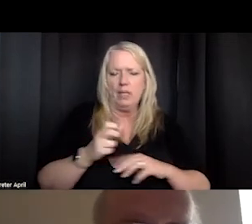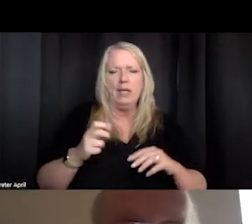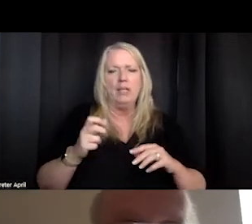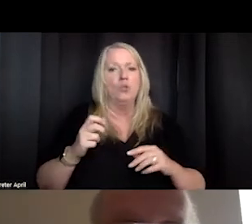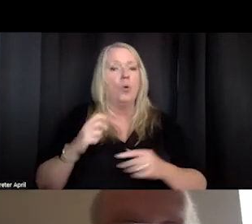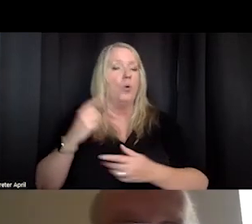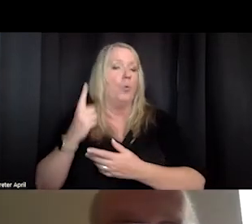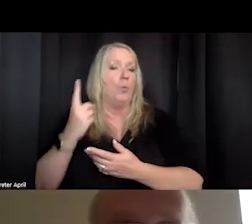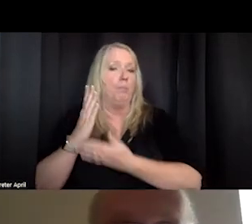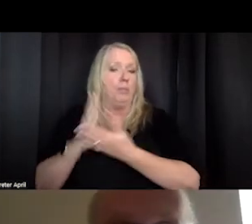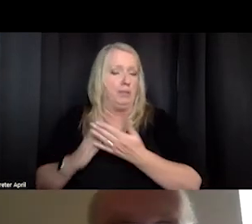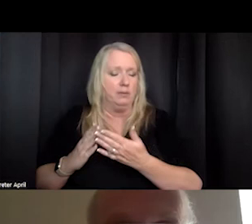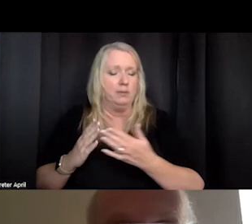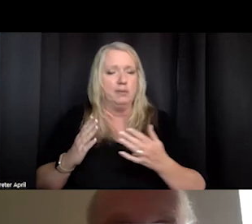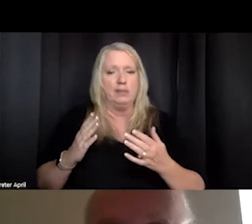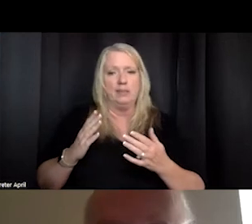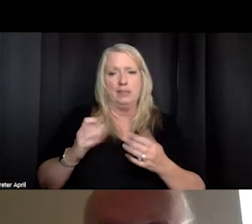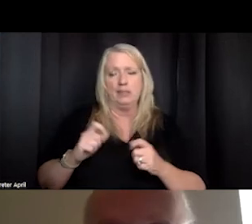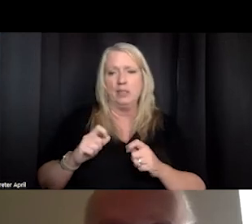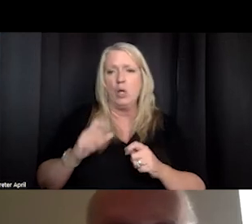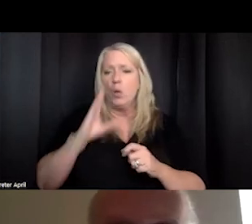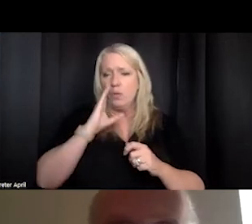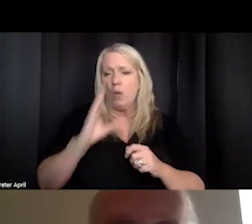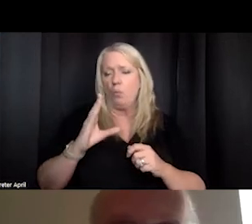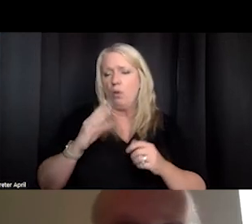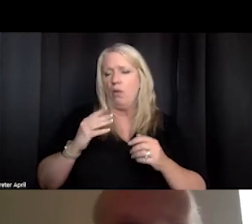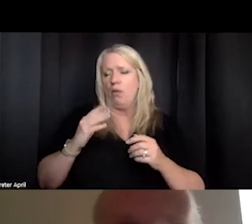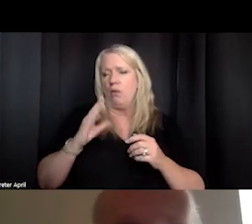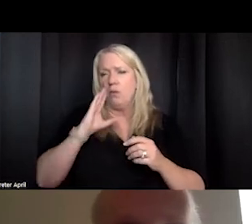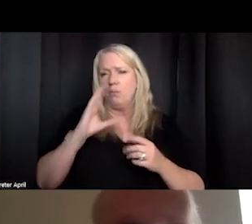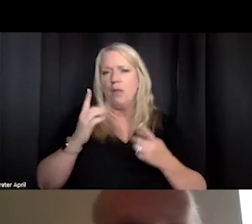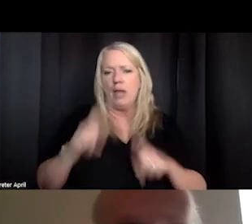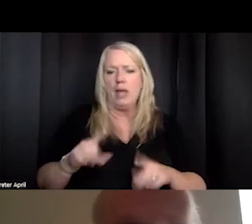I MEAN, THAT, THAT WILL BE UPCOMING. IS, A POLICY, ACADEMY,